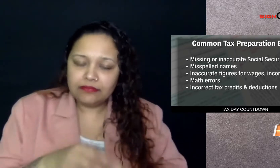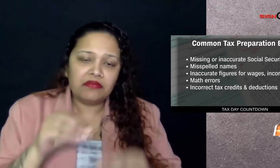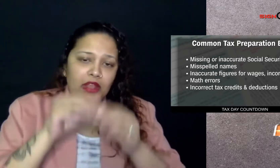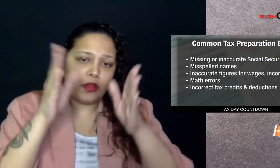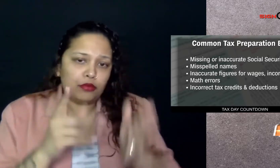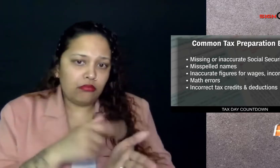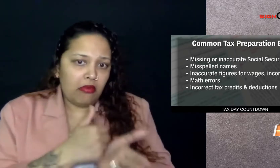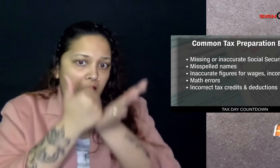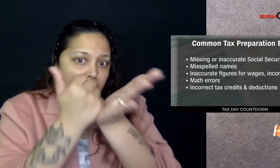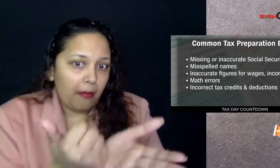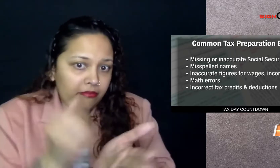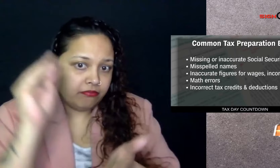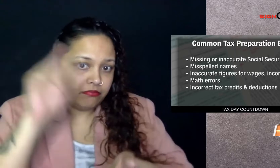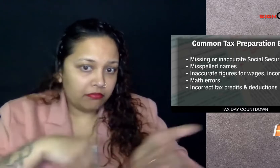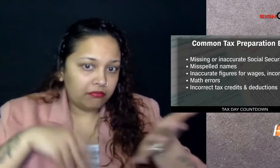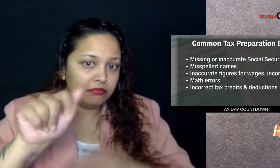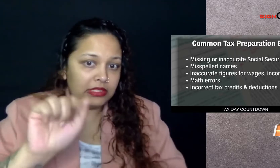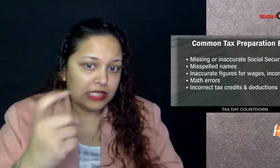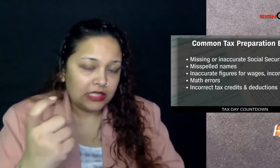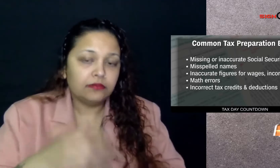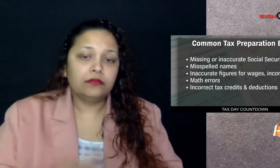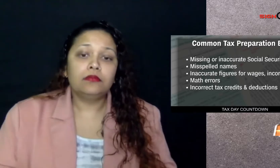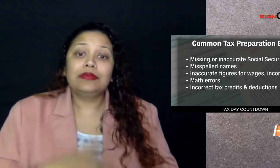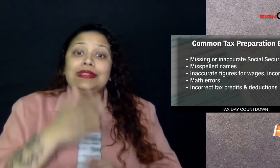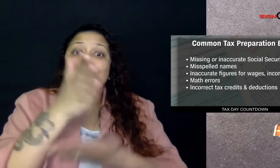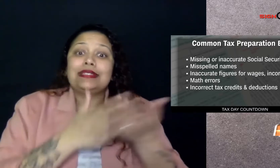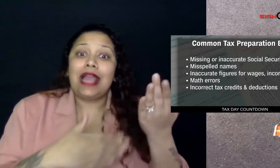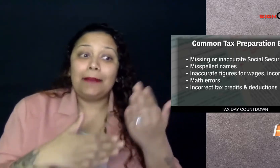for weekend walk-in in person help